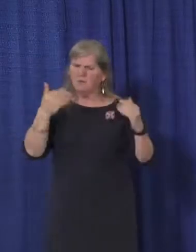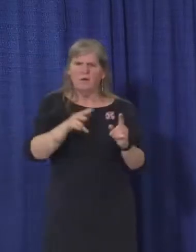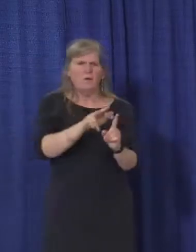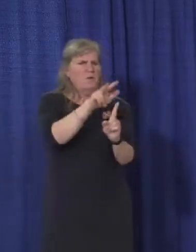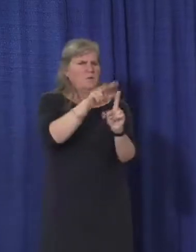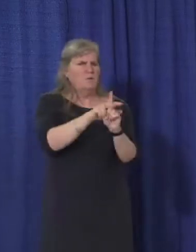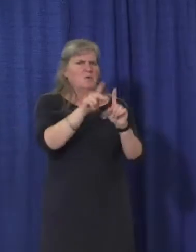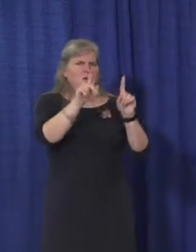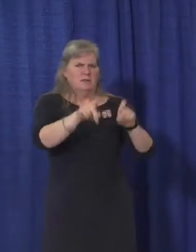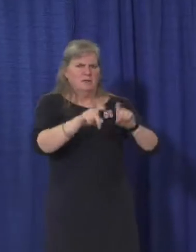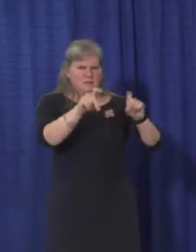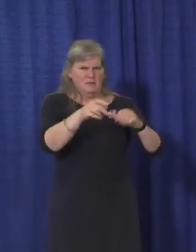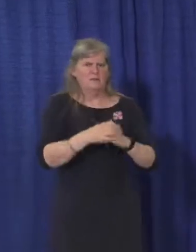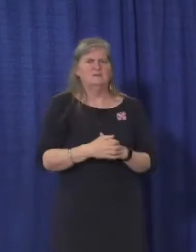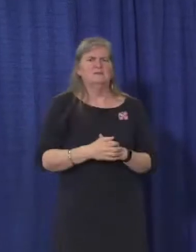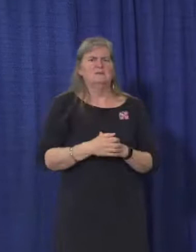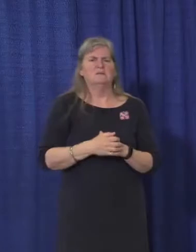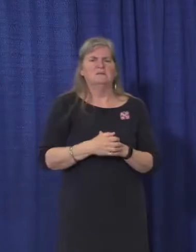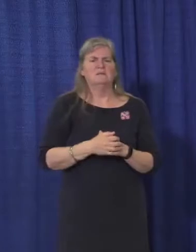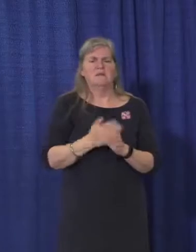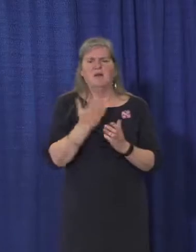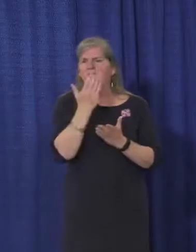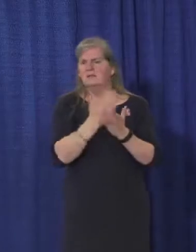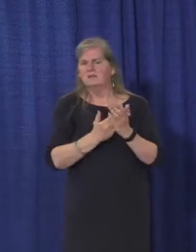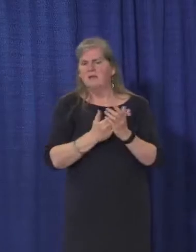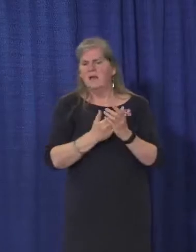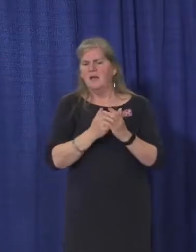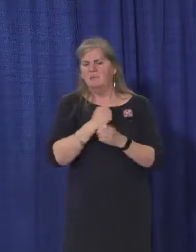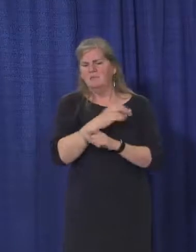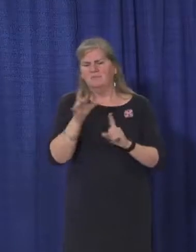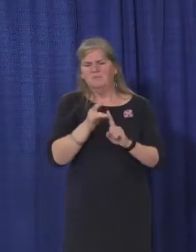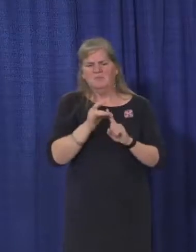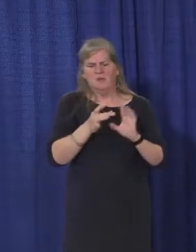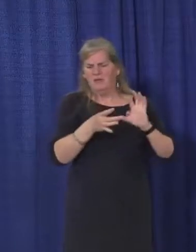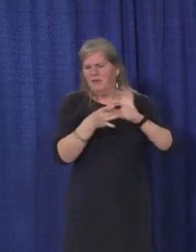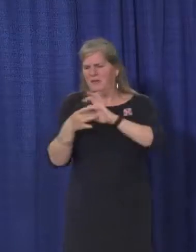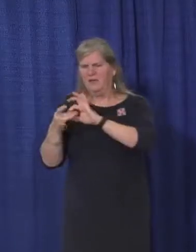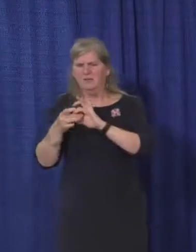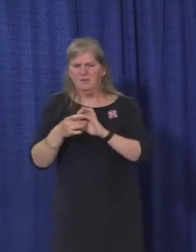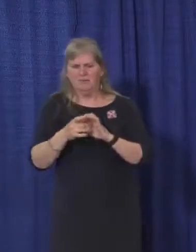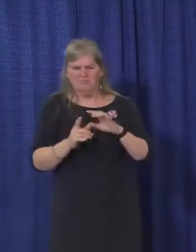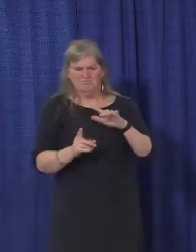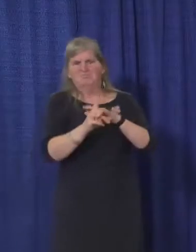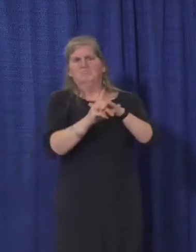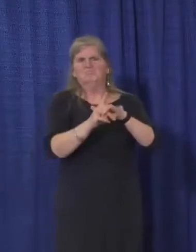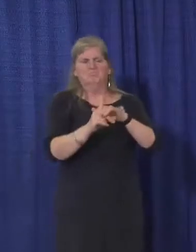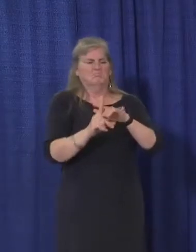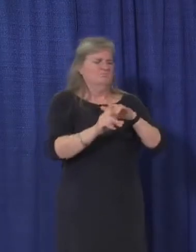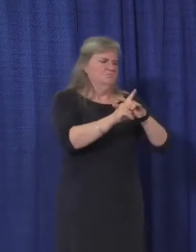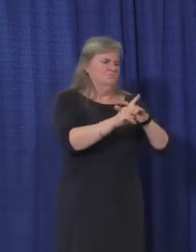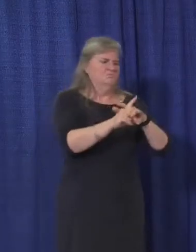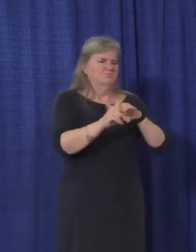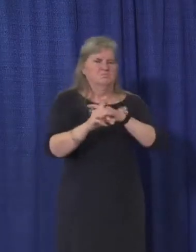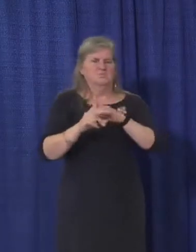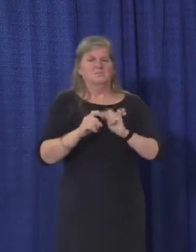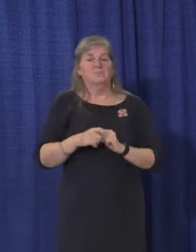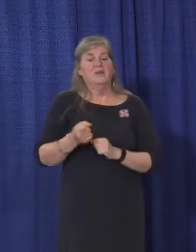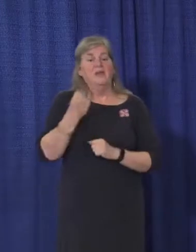get tested even as we identify some cases not directly connected to others.